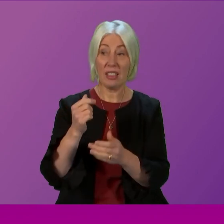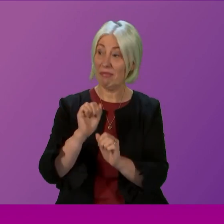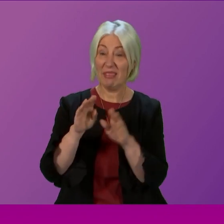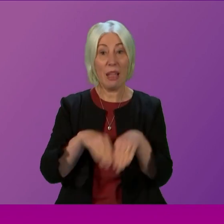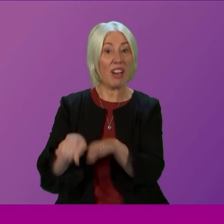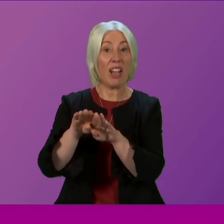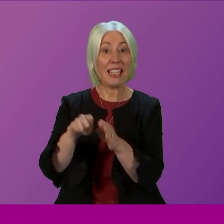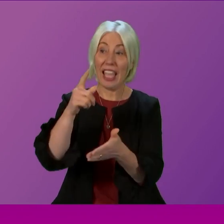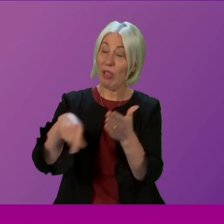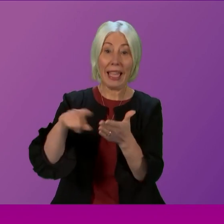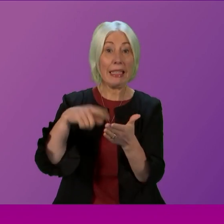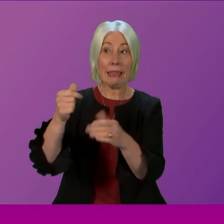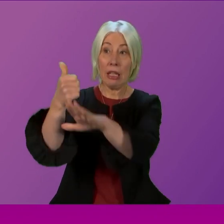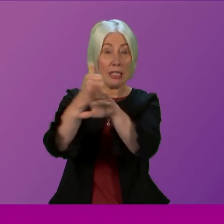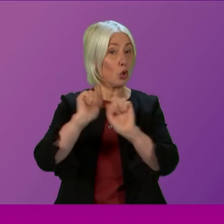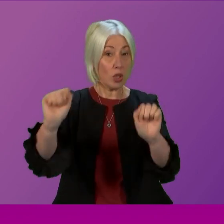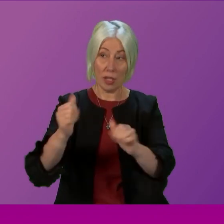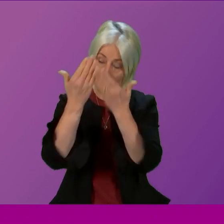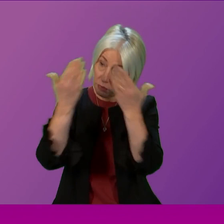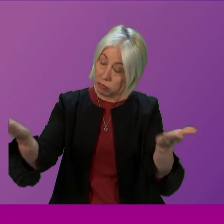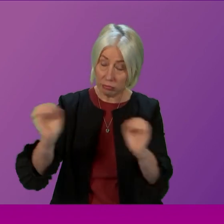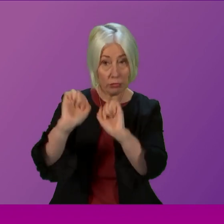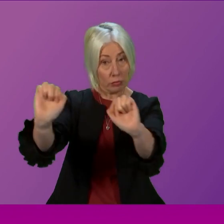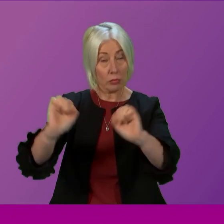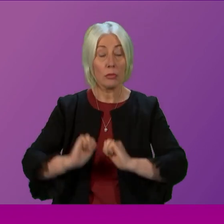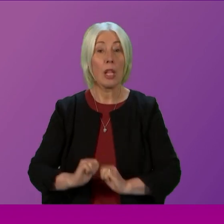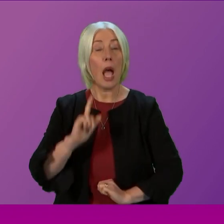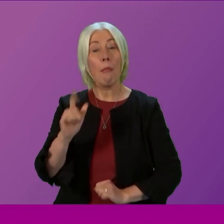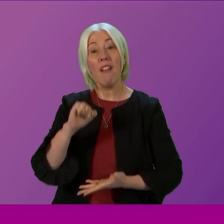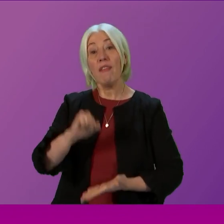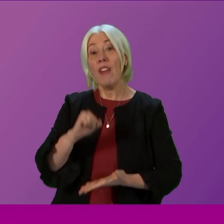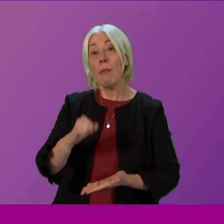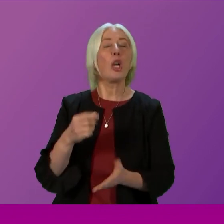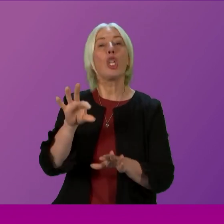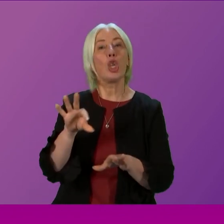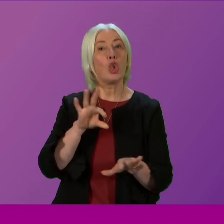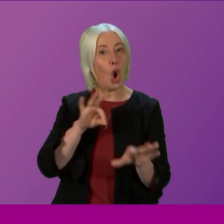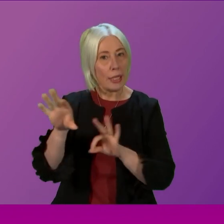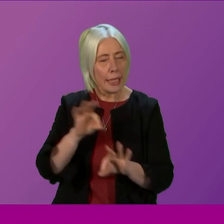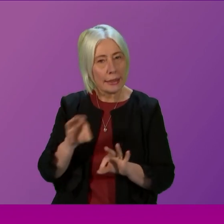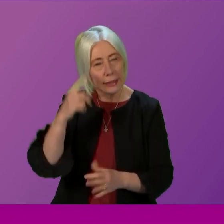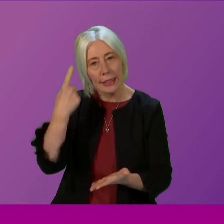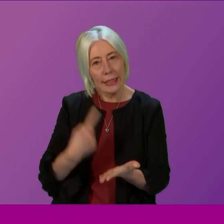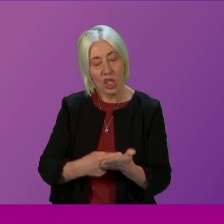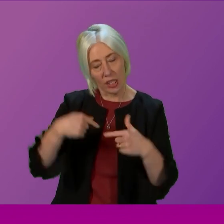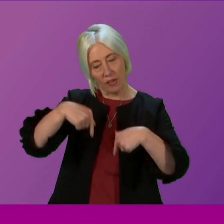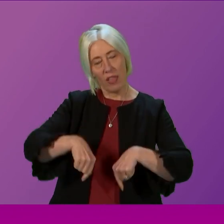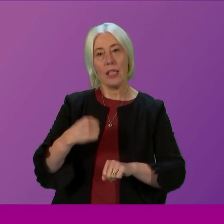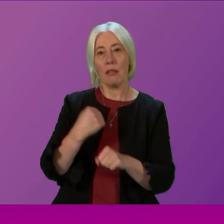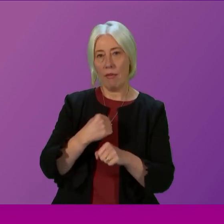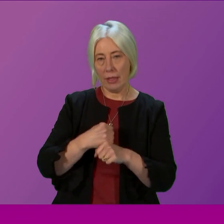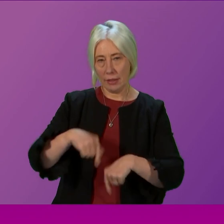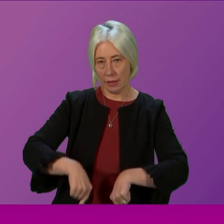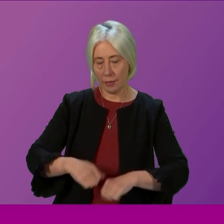Turning to budget choices, let me set out the Government’s budget choices. In this financial